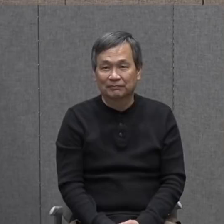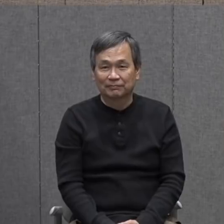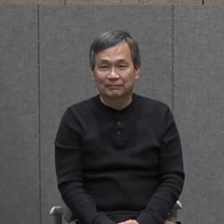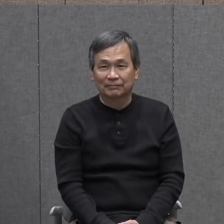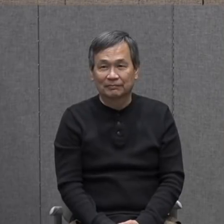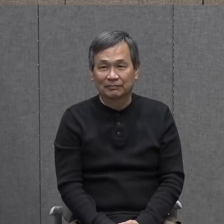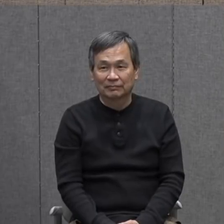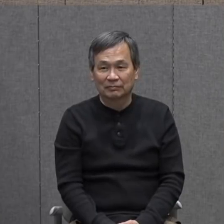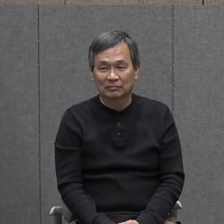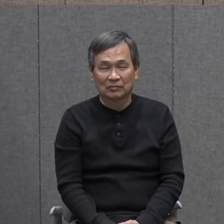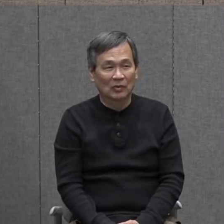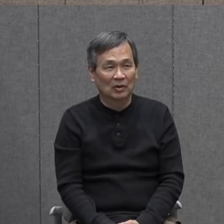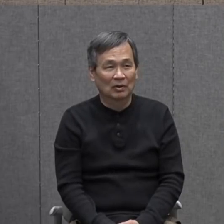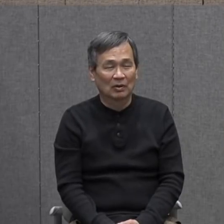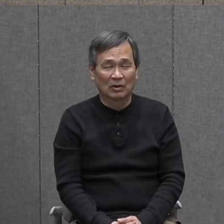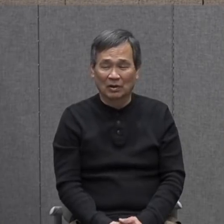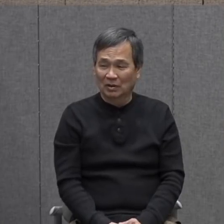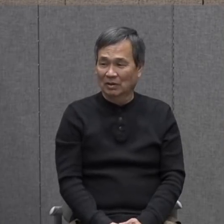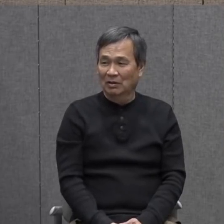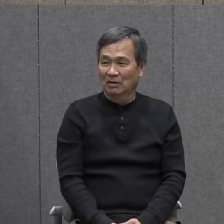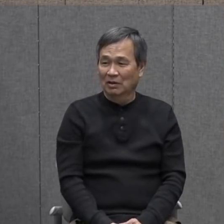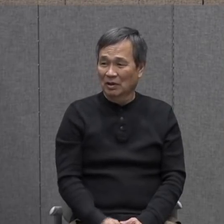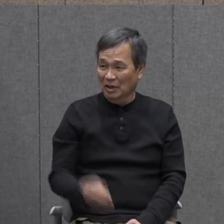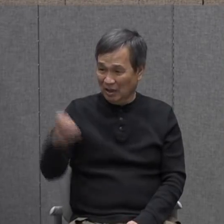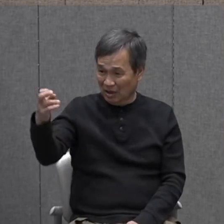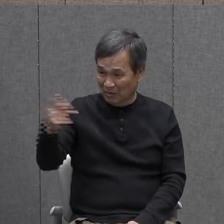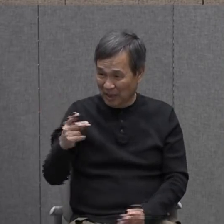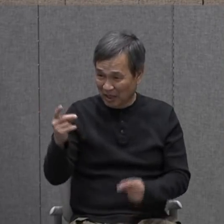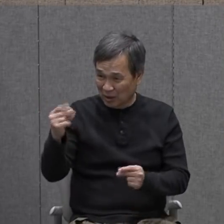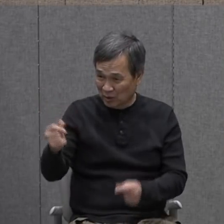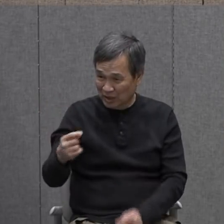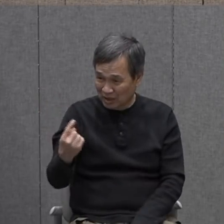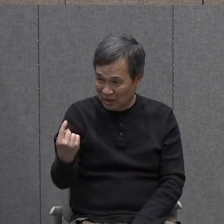You're done already? Go check again. Just double check and make sure.